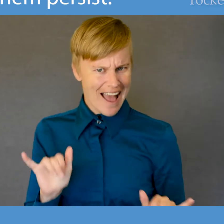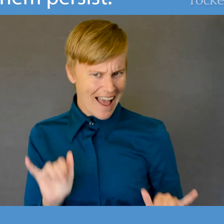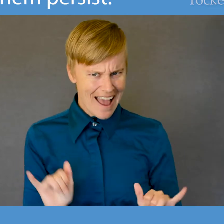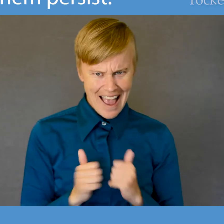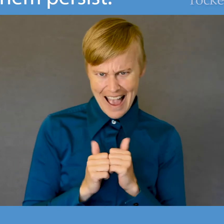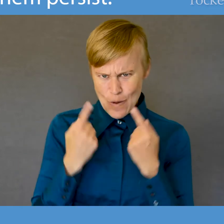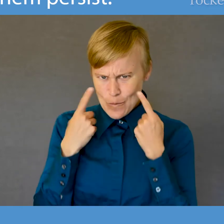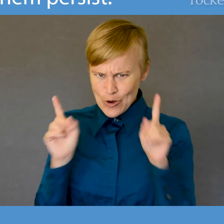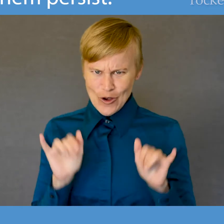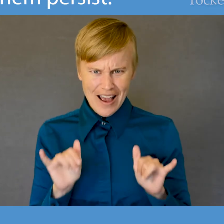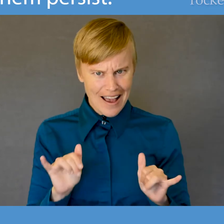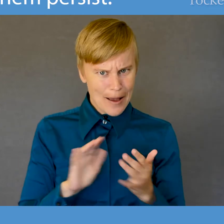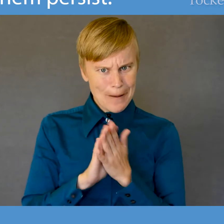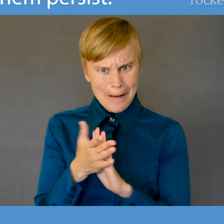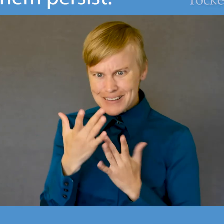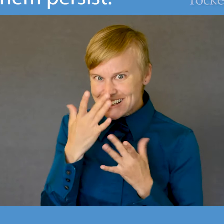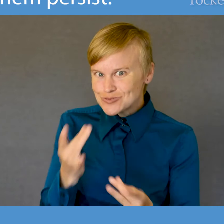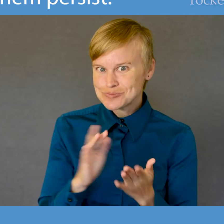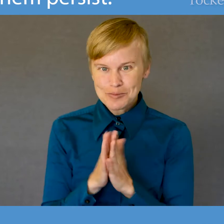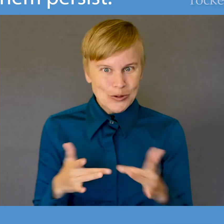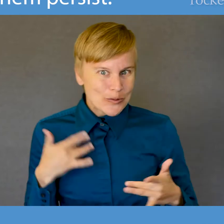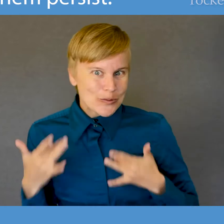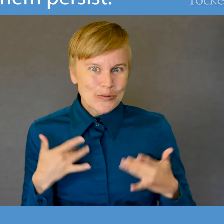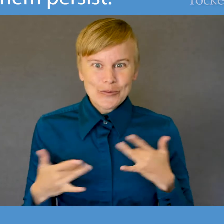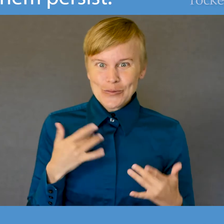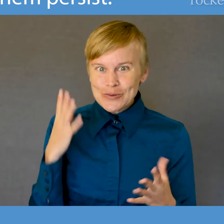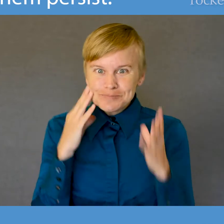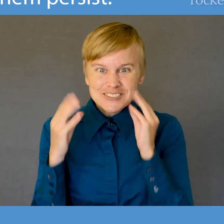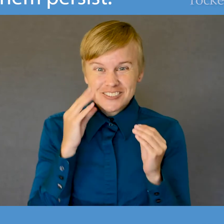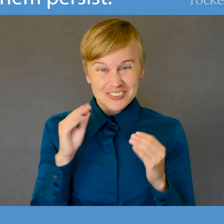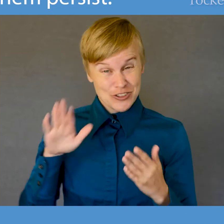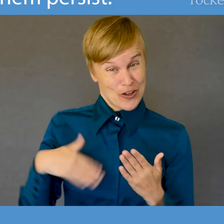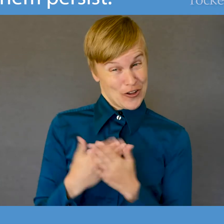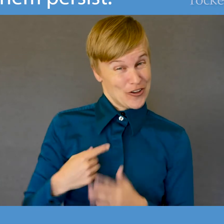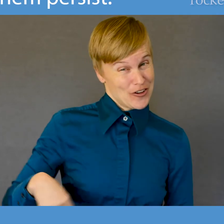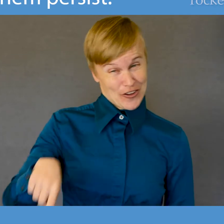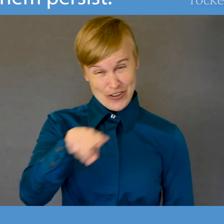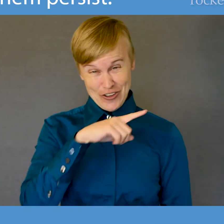but they can go through the motions and therefore they develop interest and they delight in the process.